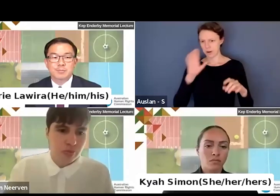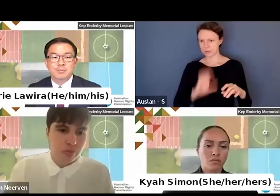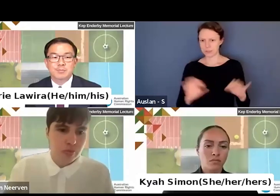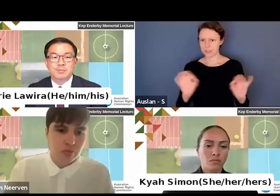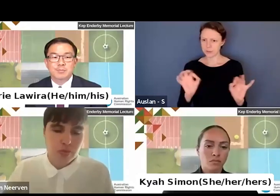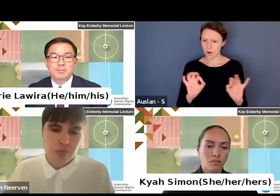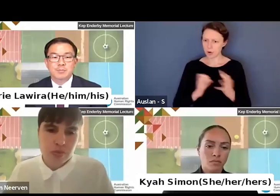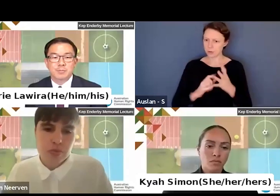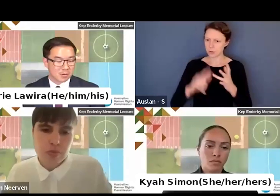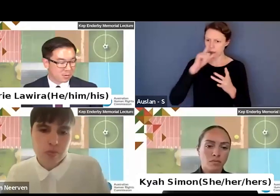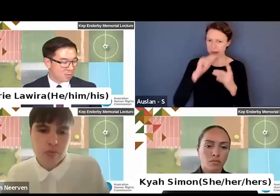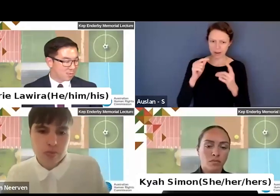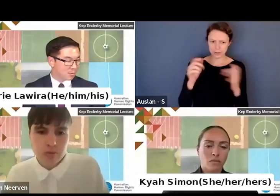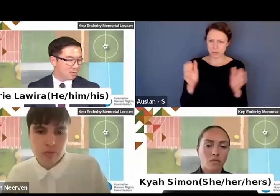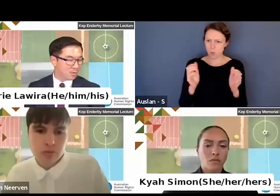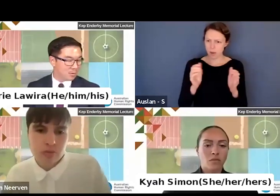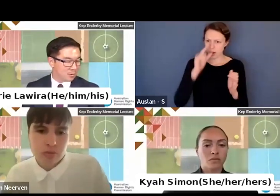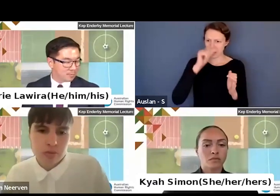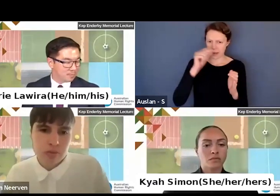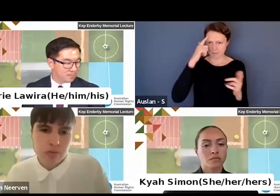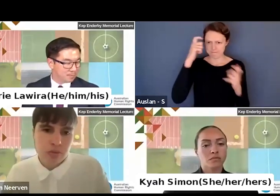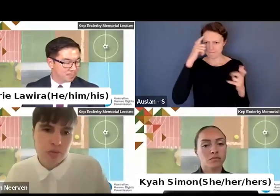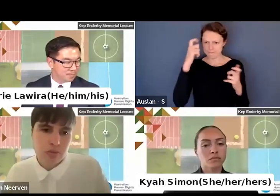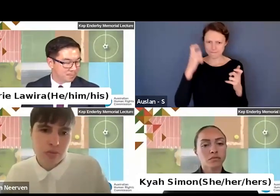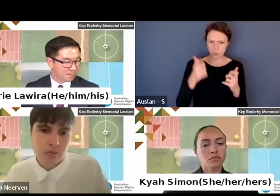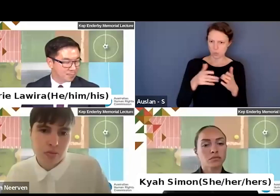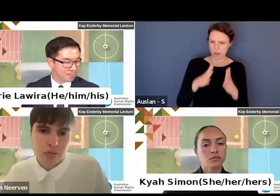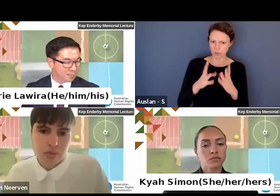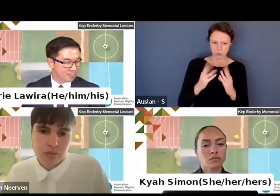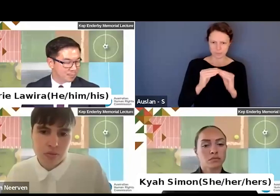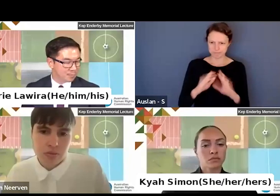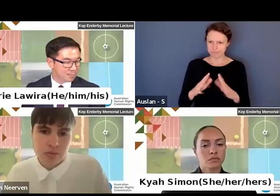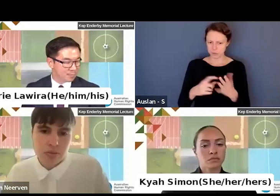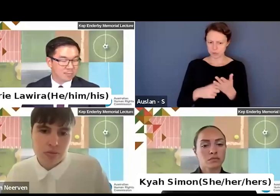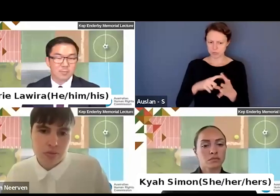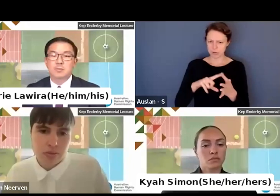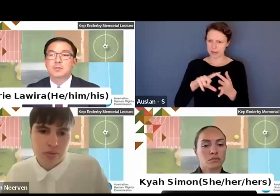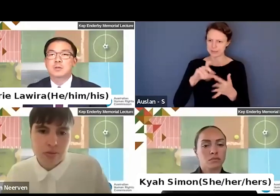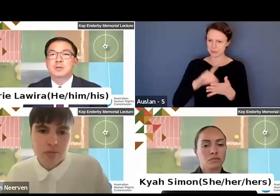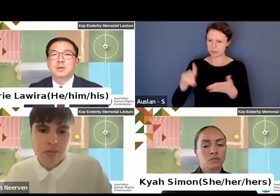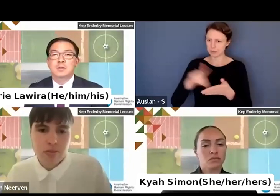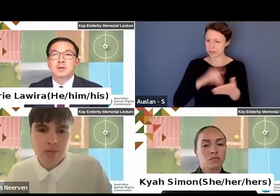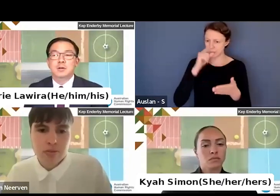Think about creative ways to, to tackle racism. I think that that there's opportunities there for us to be world